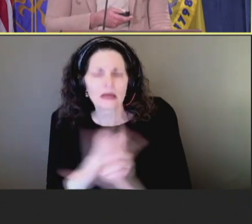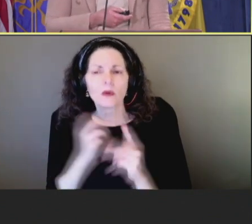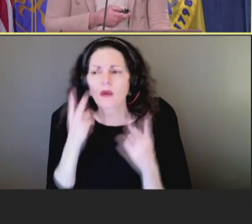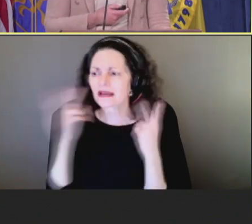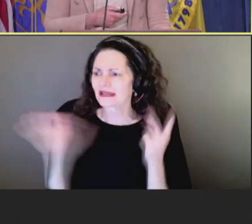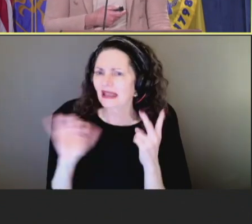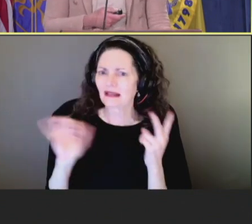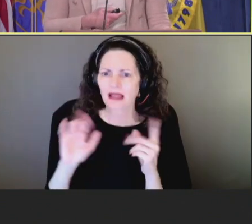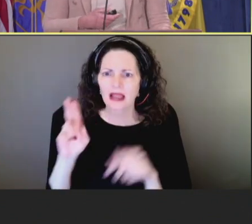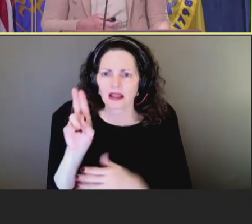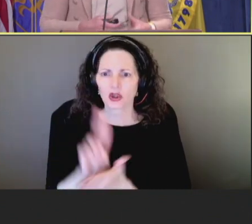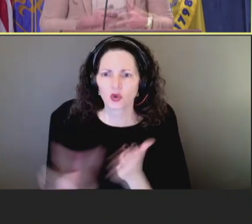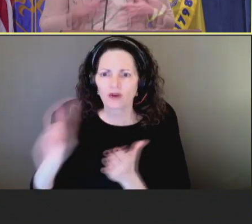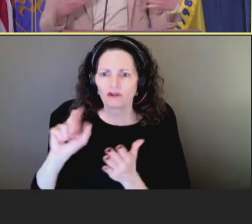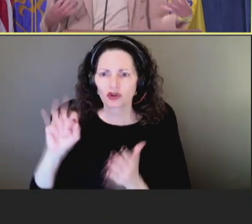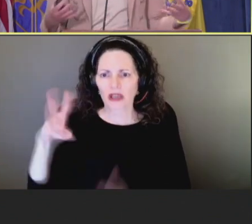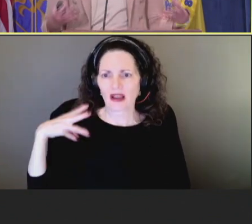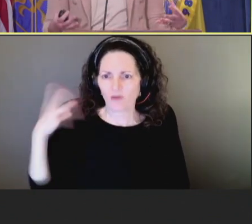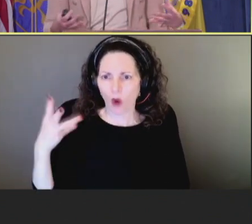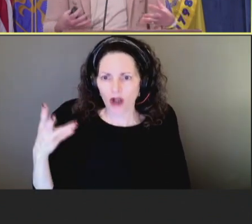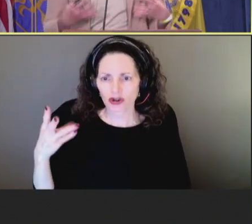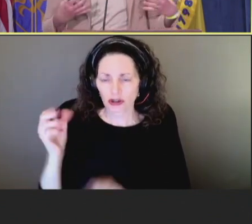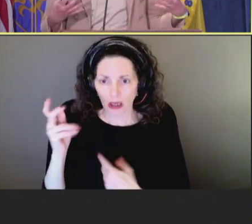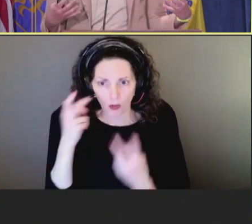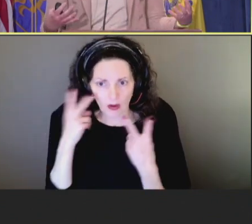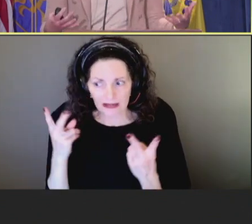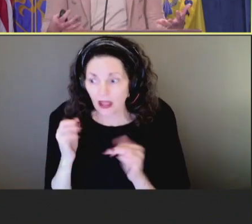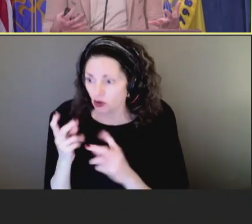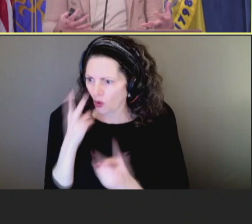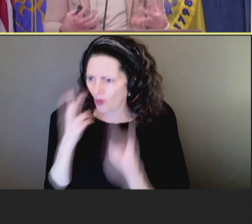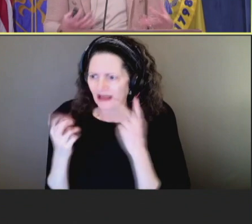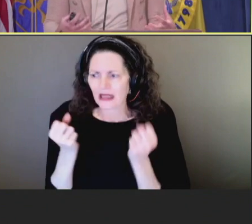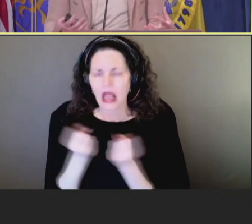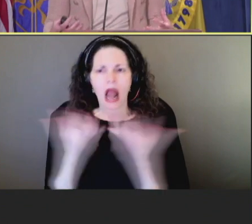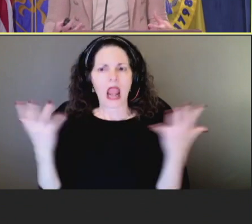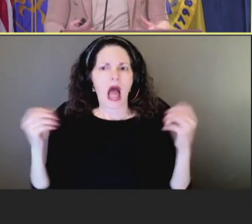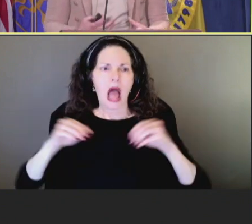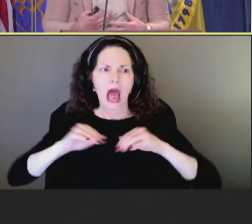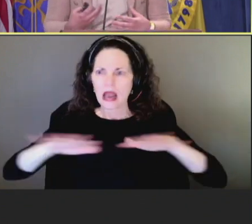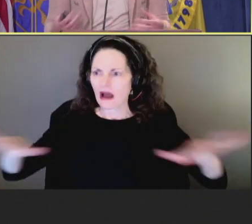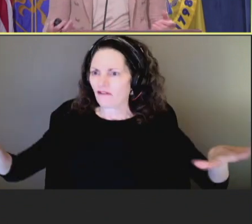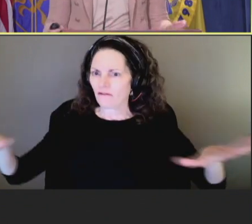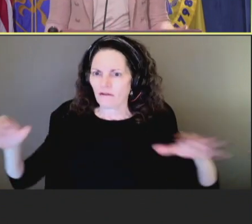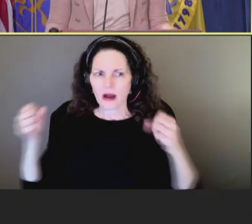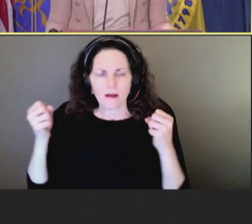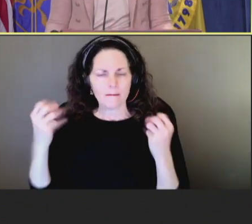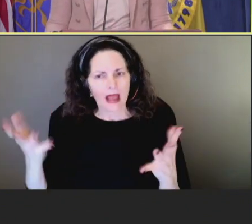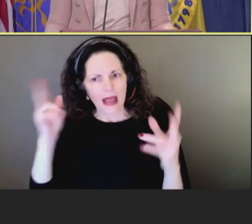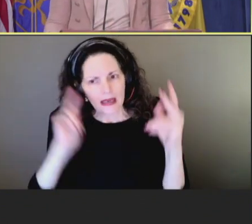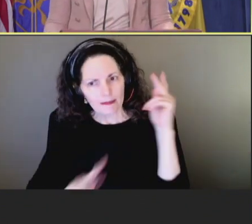so they really are seeing this widespread public sentiment, public education about